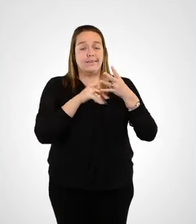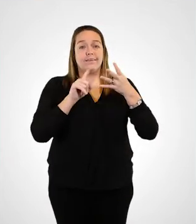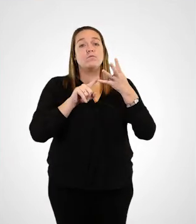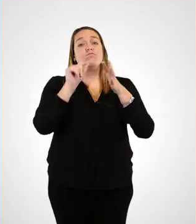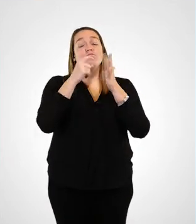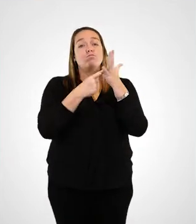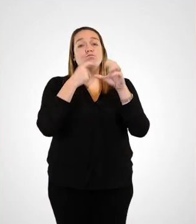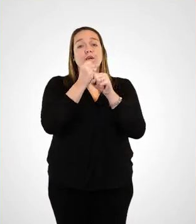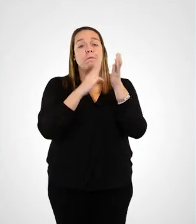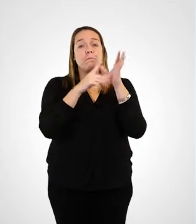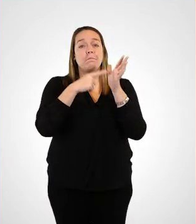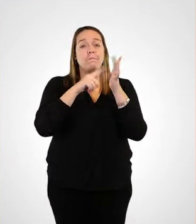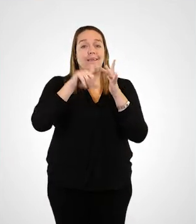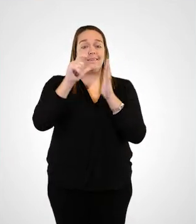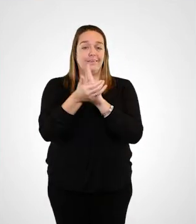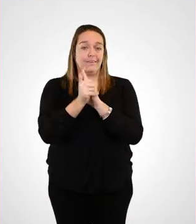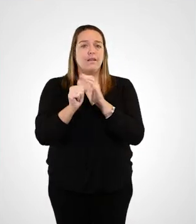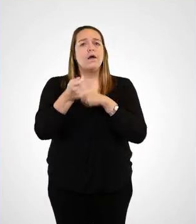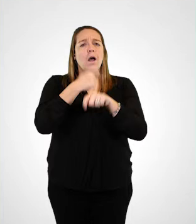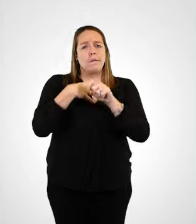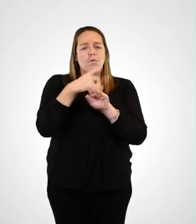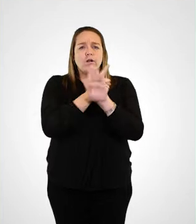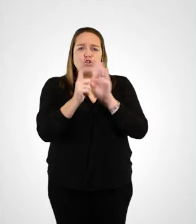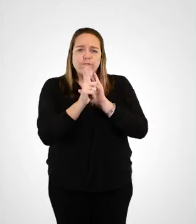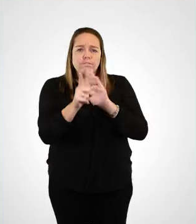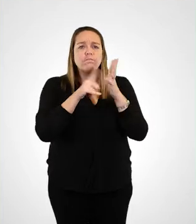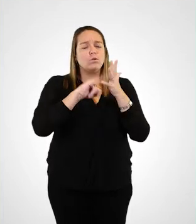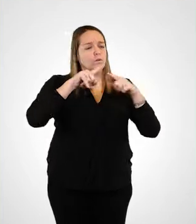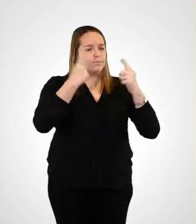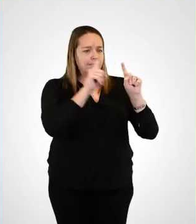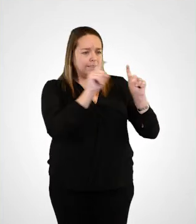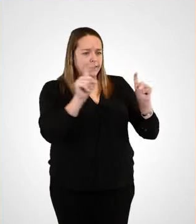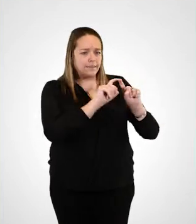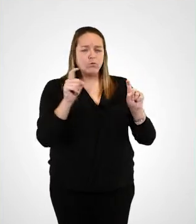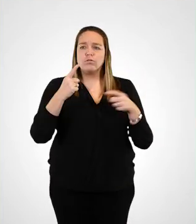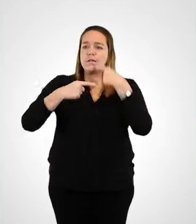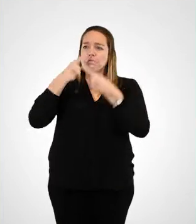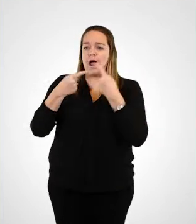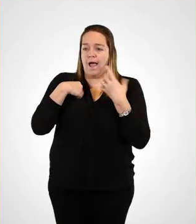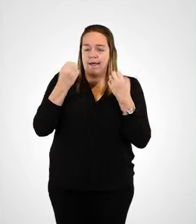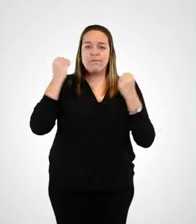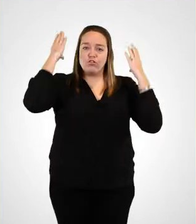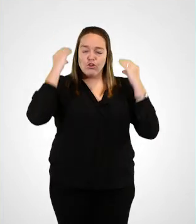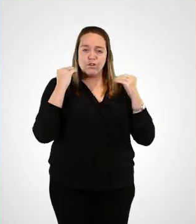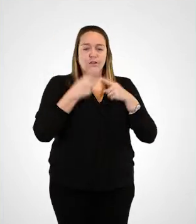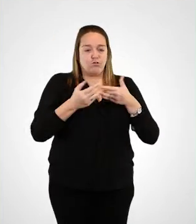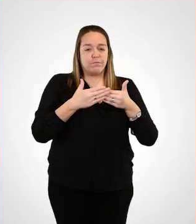And then lastly pragmatic skills, becoming assertive and using these phrases to reveal a hearing loss